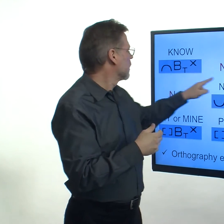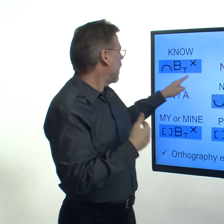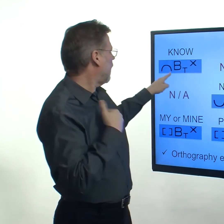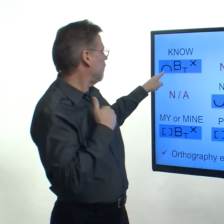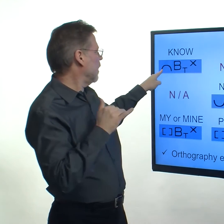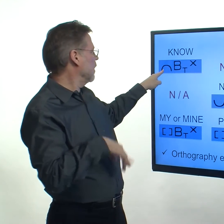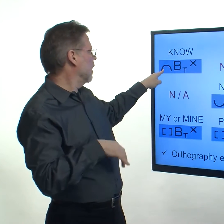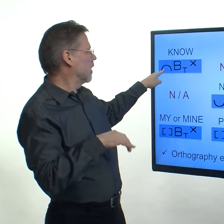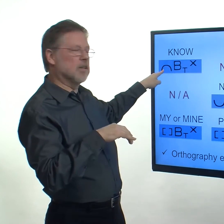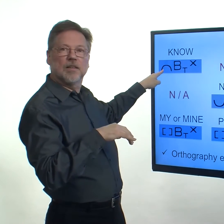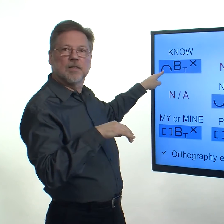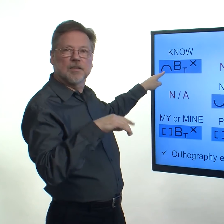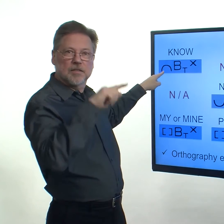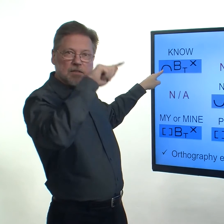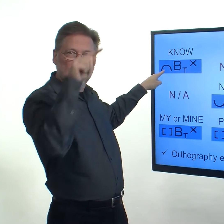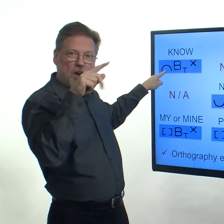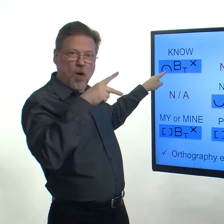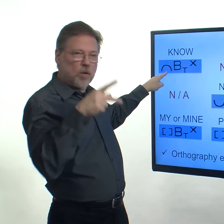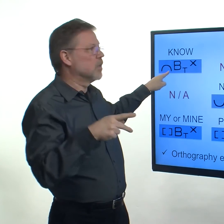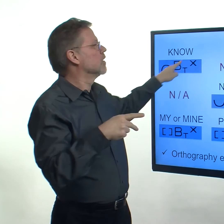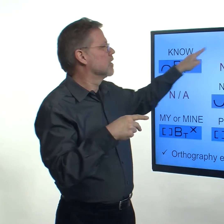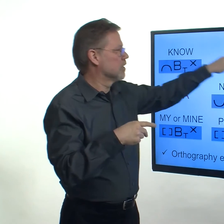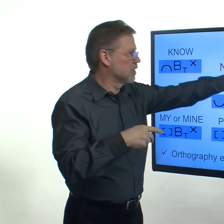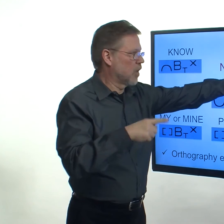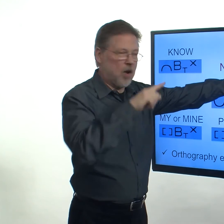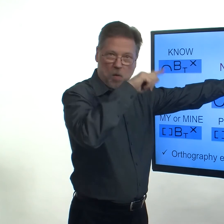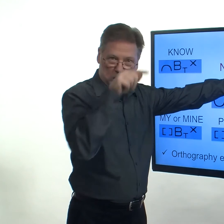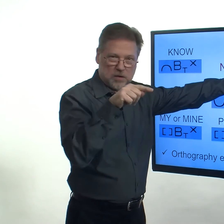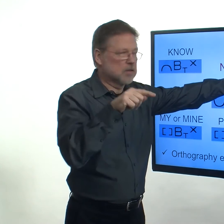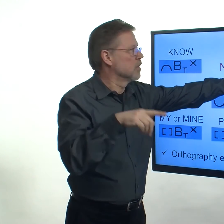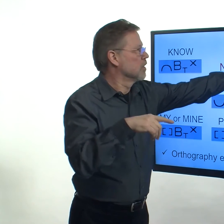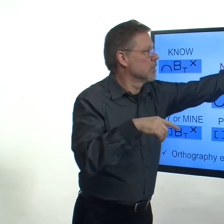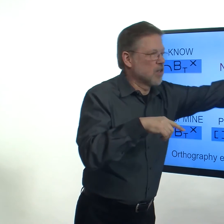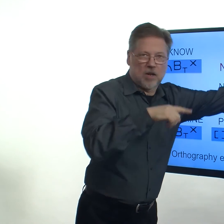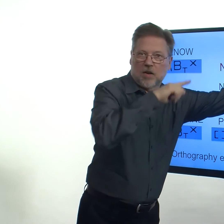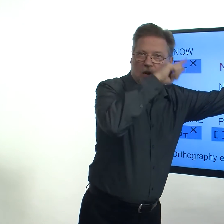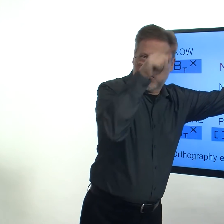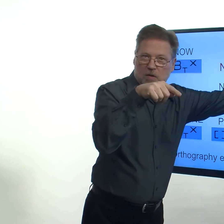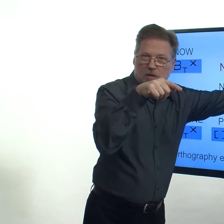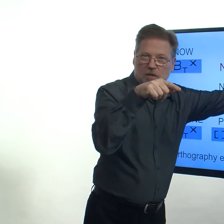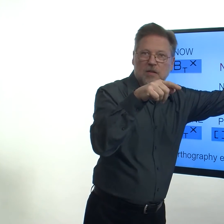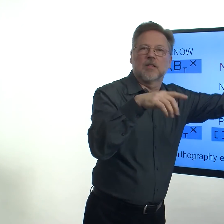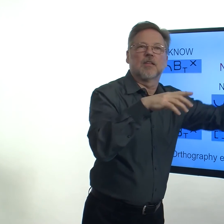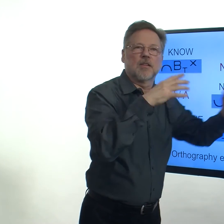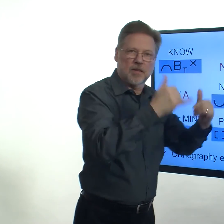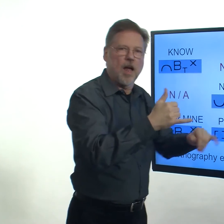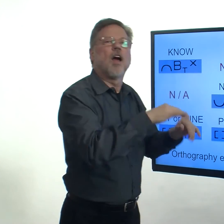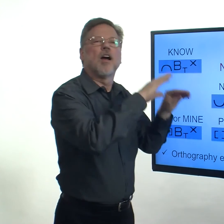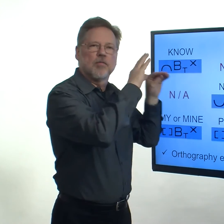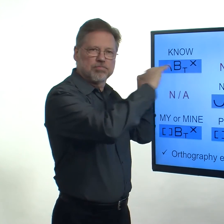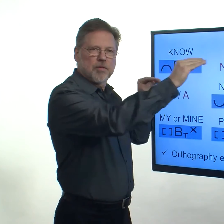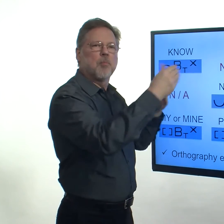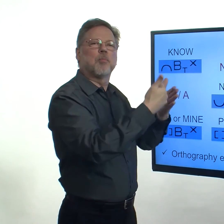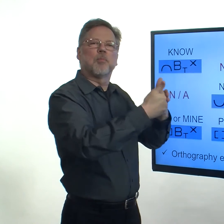the same symbol for location, as does this one. So, they would all appear before the